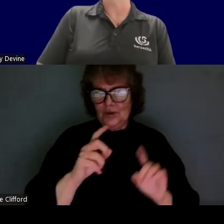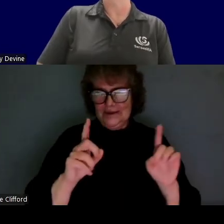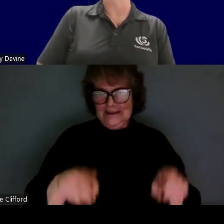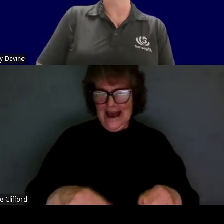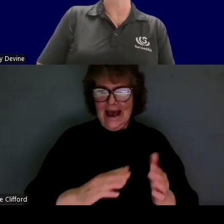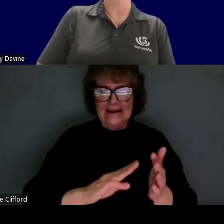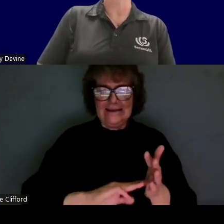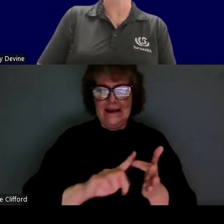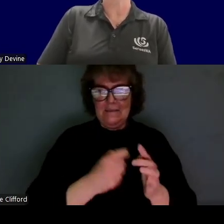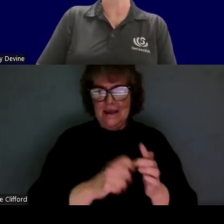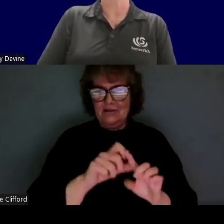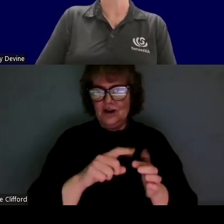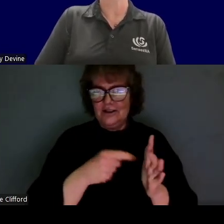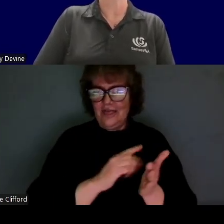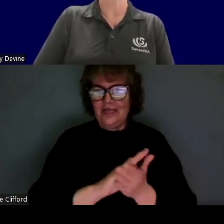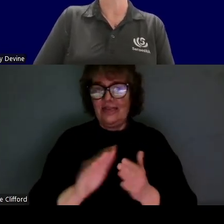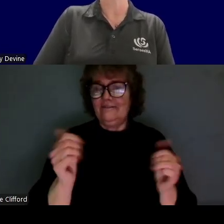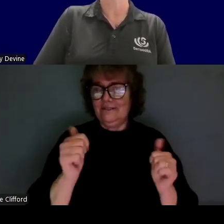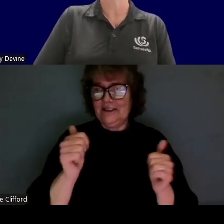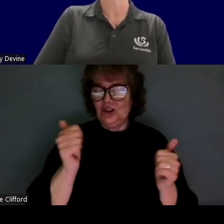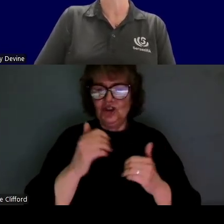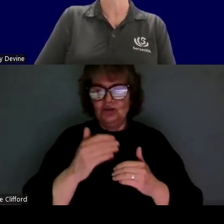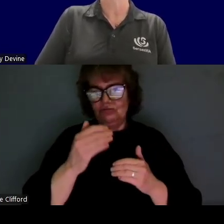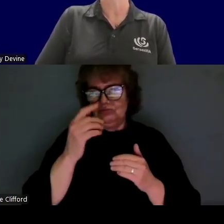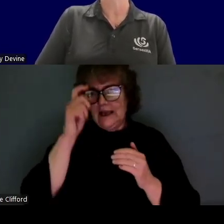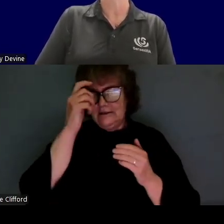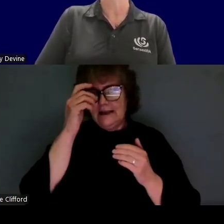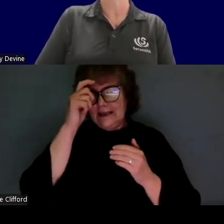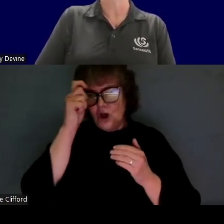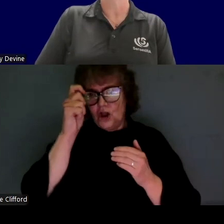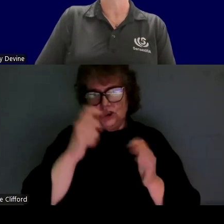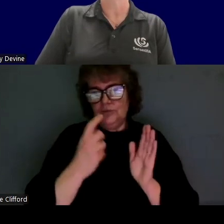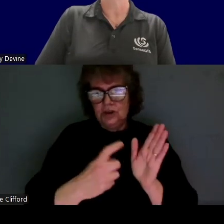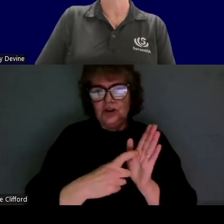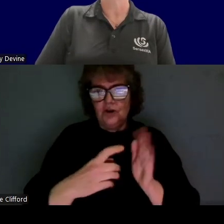acknowledgment of country, I would like to acknowledge the traditional owners of the land